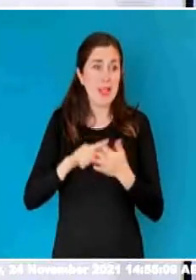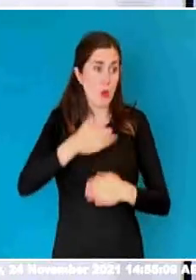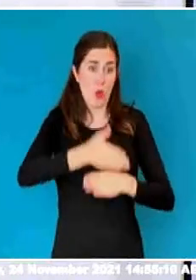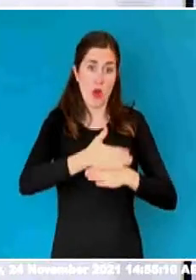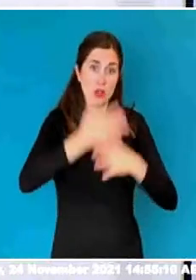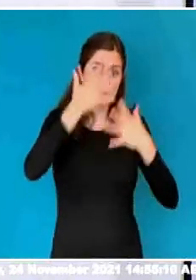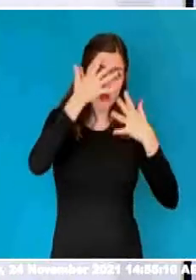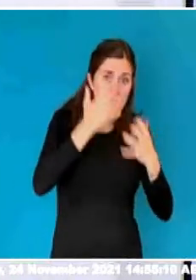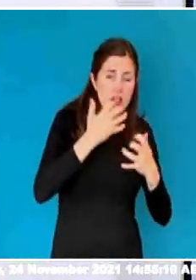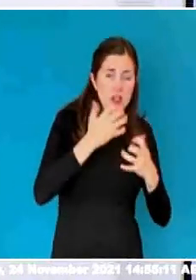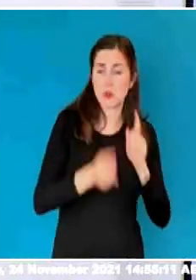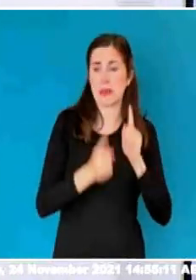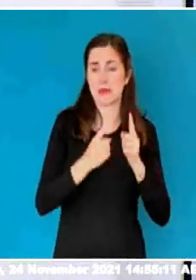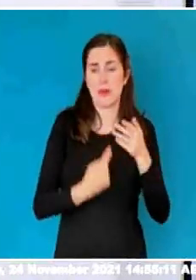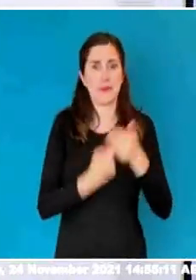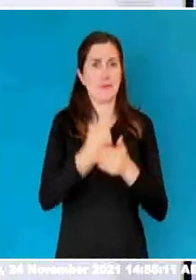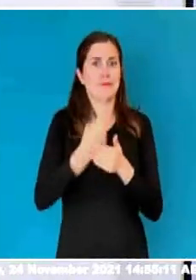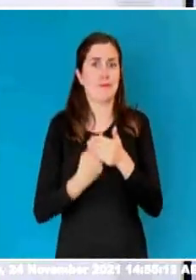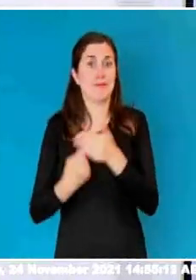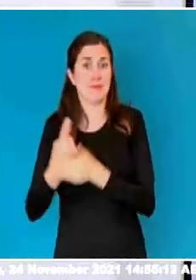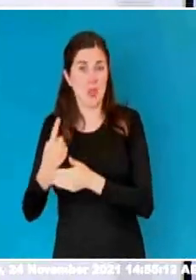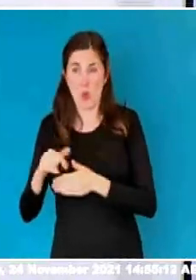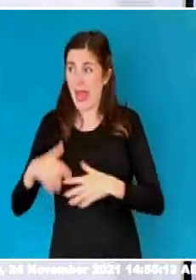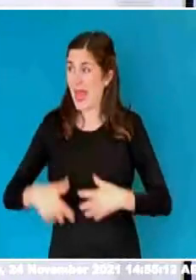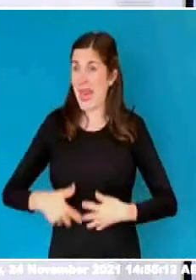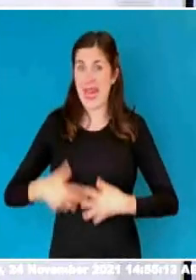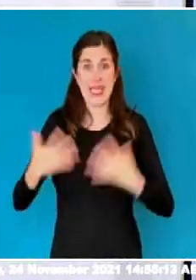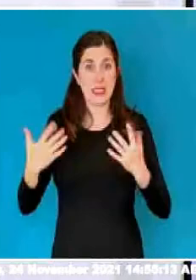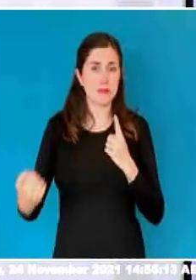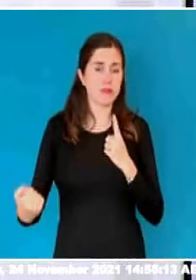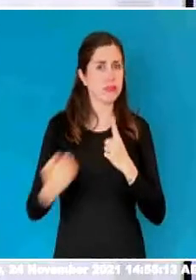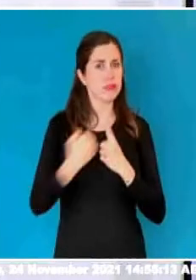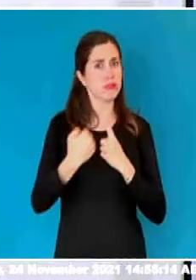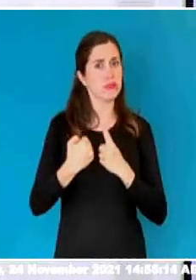But, in effect, anything that affects the psychological wellbeing of workers.